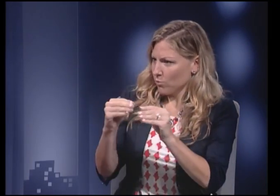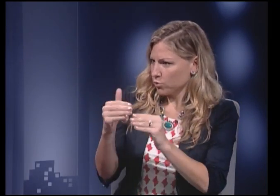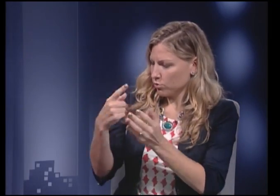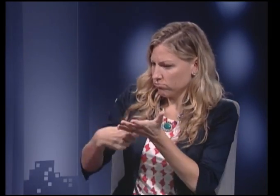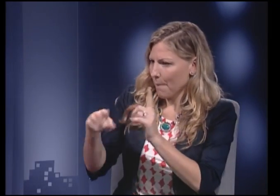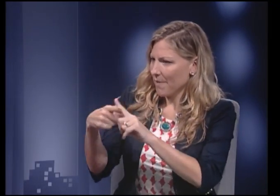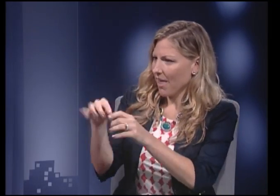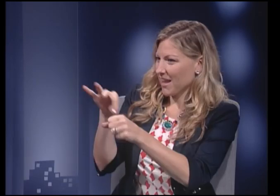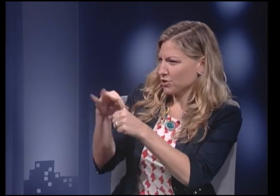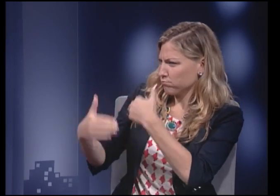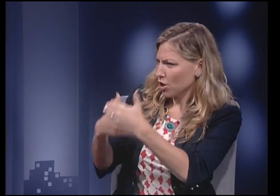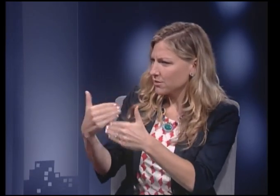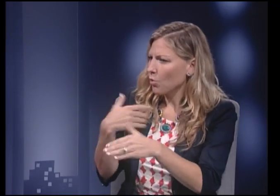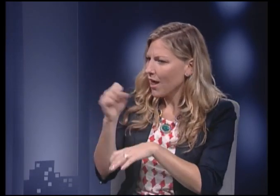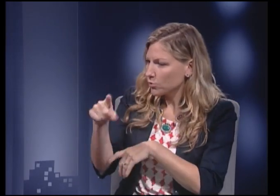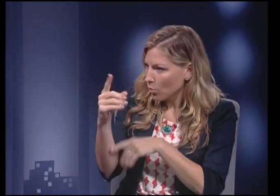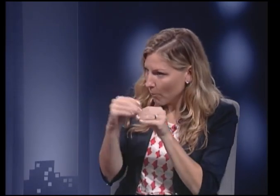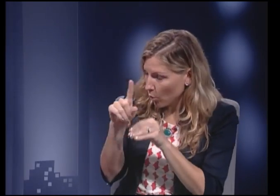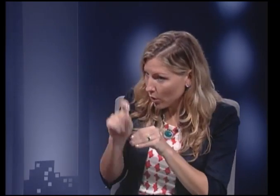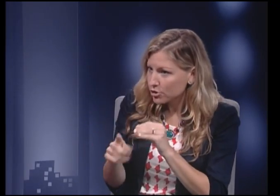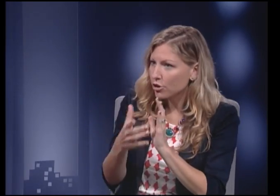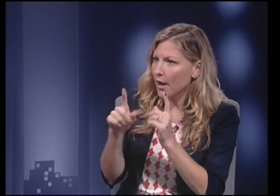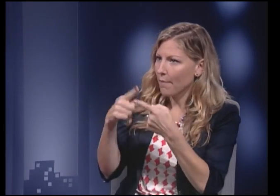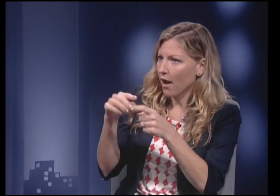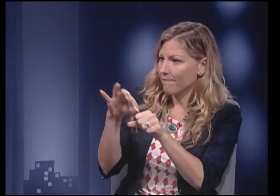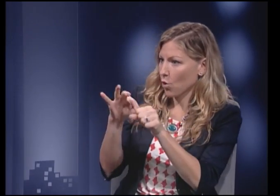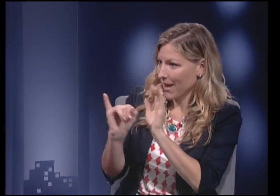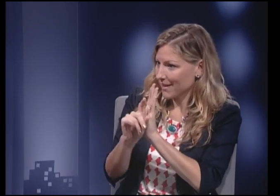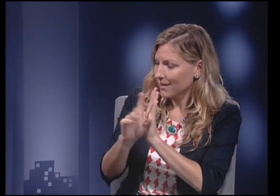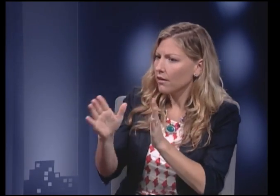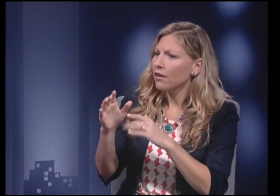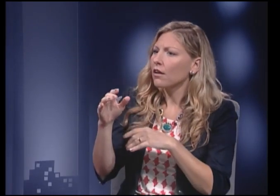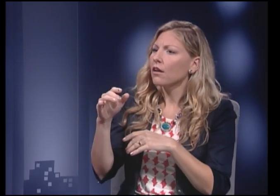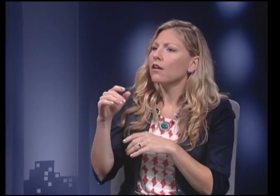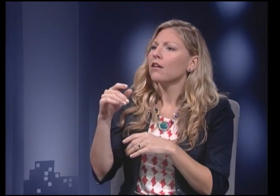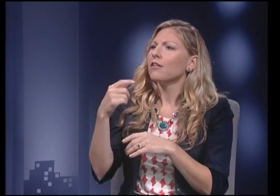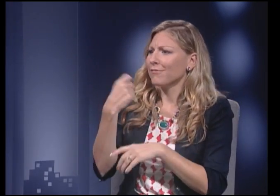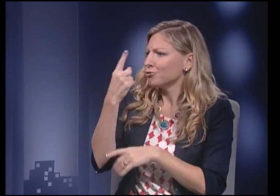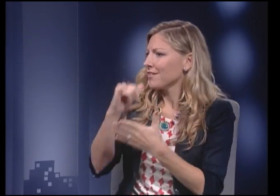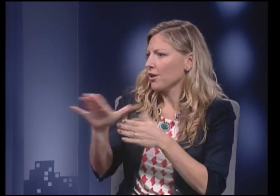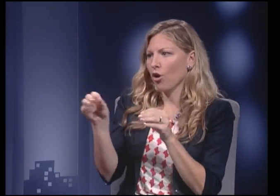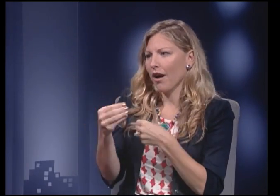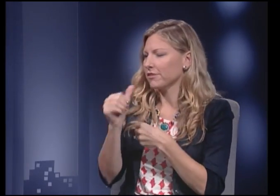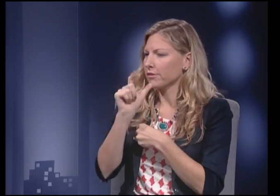Before we move on to discuss the election process, I do want to ask you one more question about voter ID.